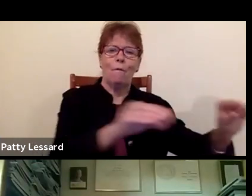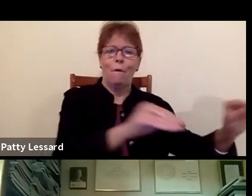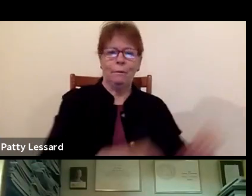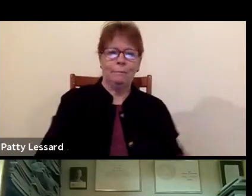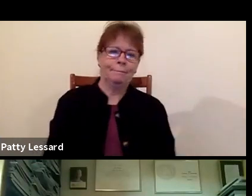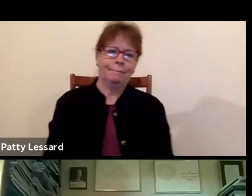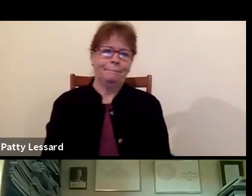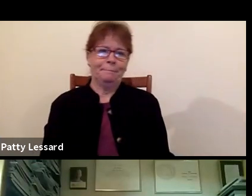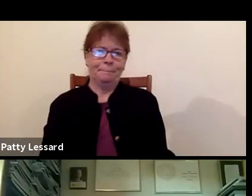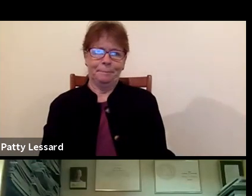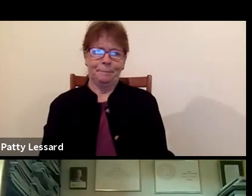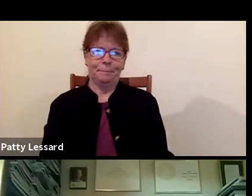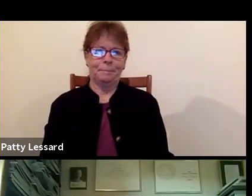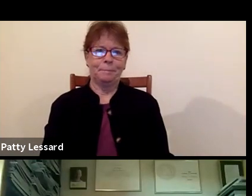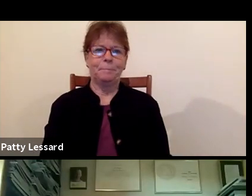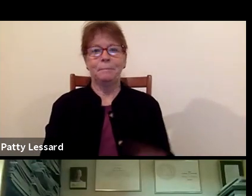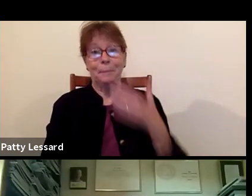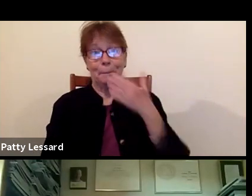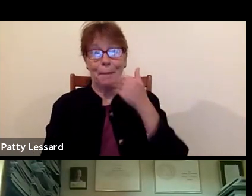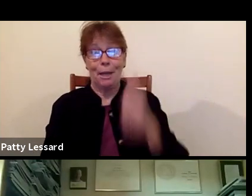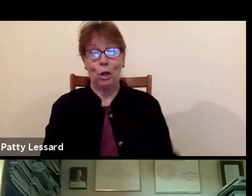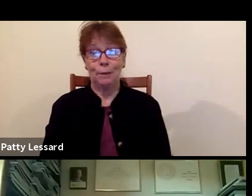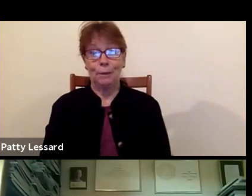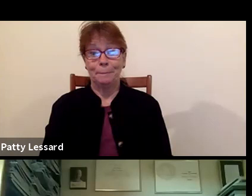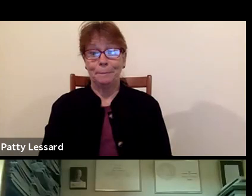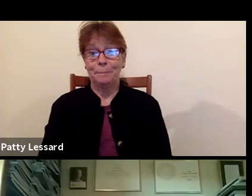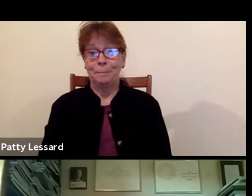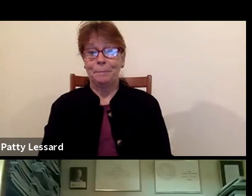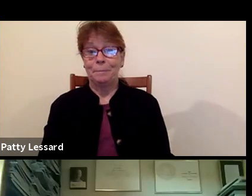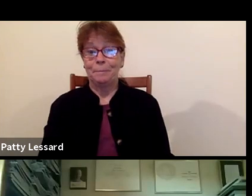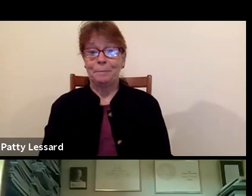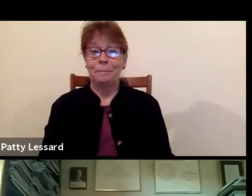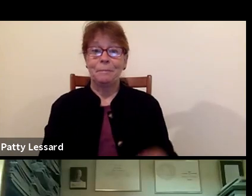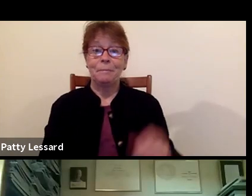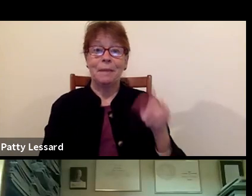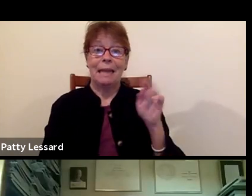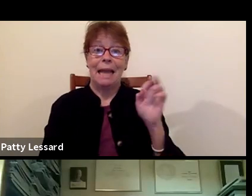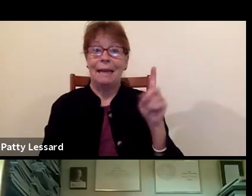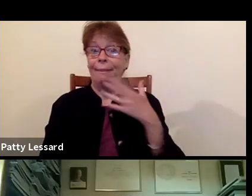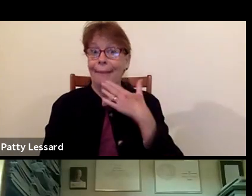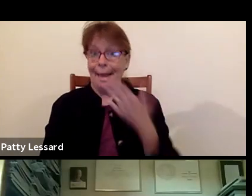That's the delay in the YouTube, so I don't know who had it. Playing. ≫ We heard it three times now.